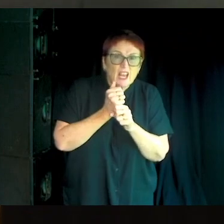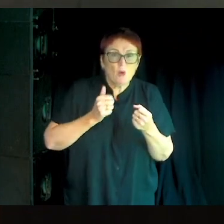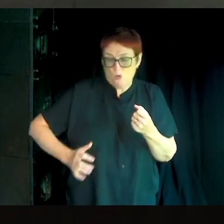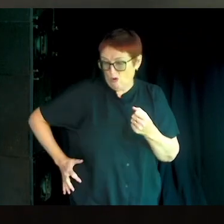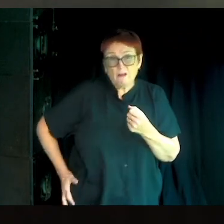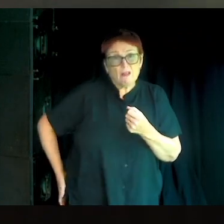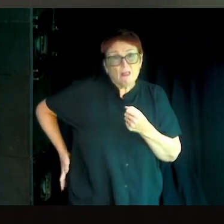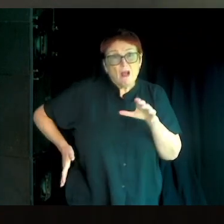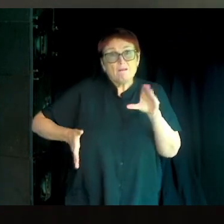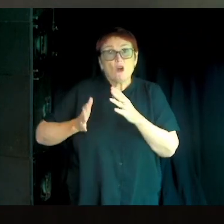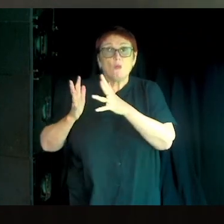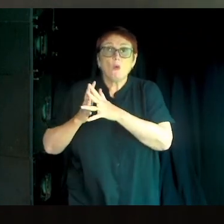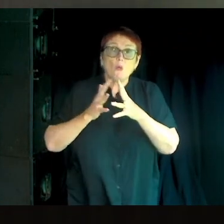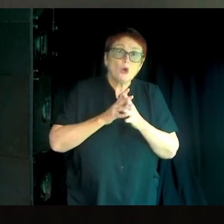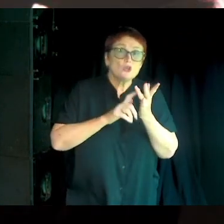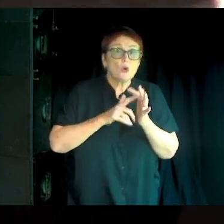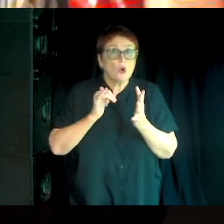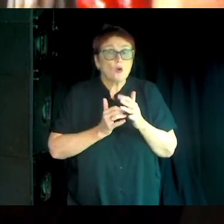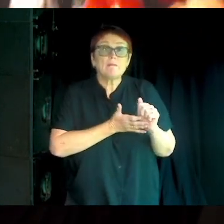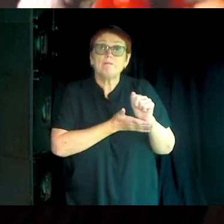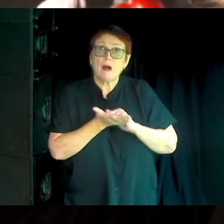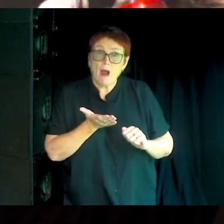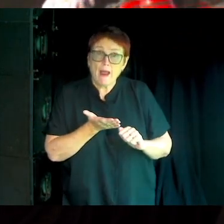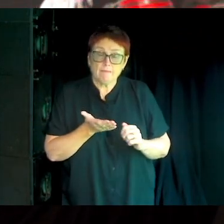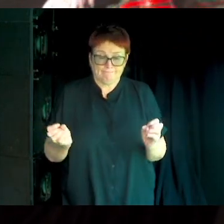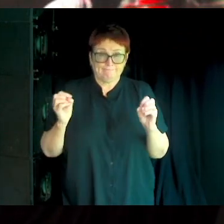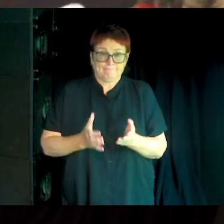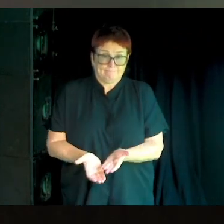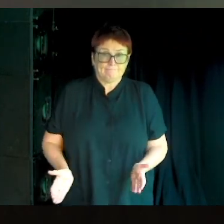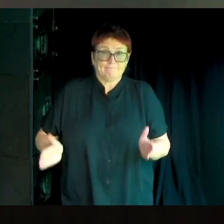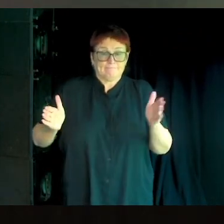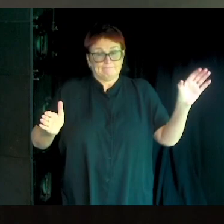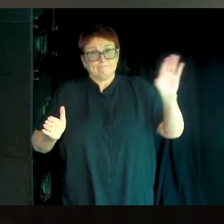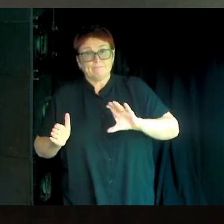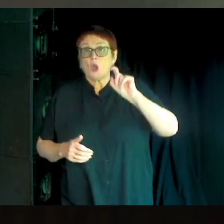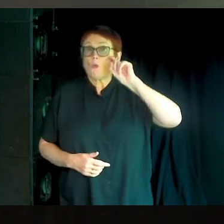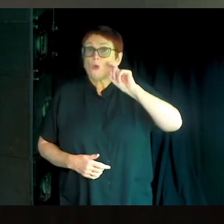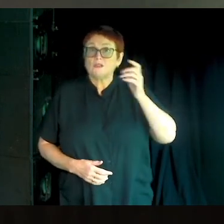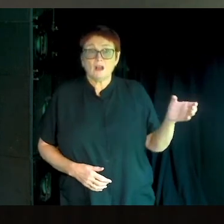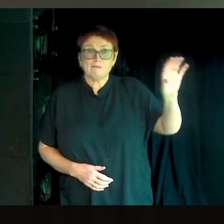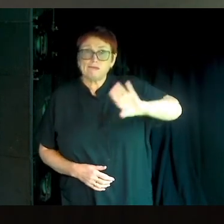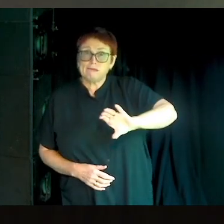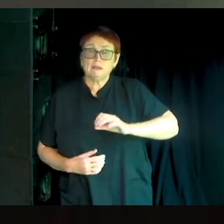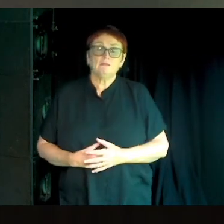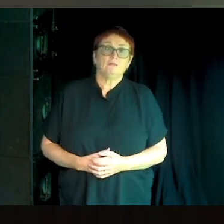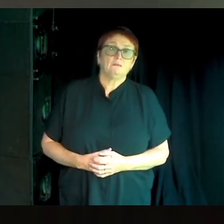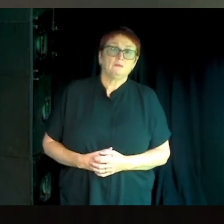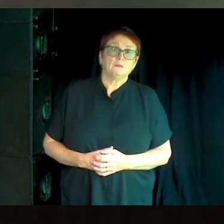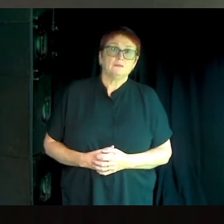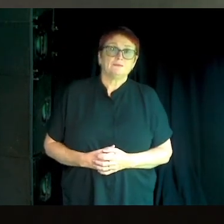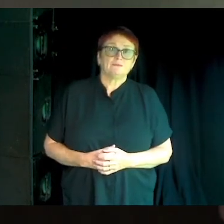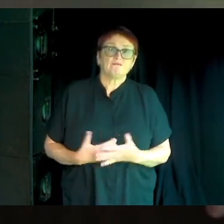woolies or coals and then you just put some water simple chicken stock water seasoning